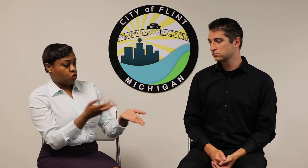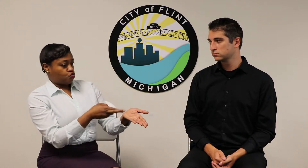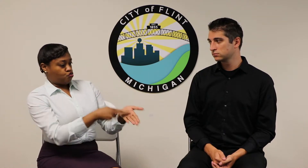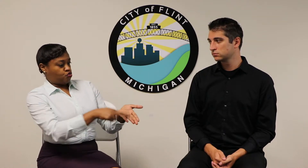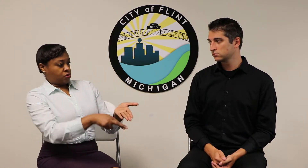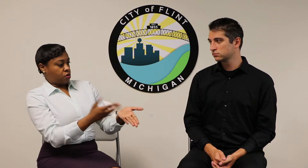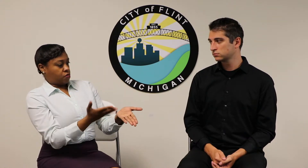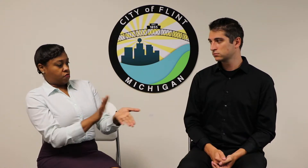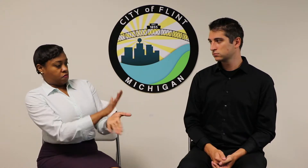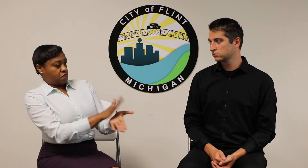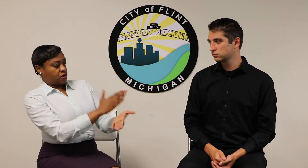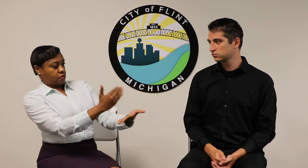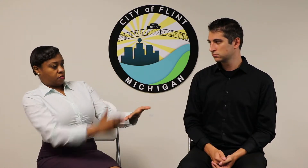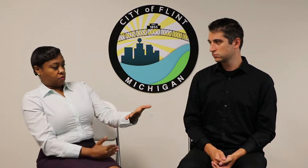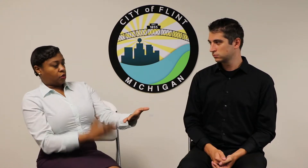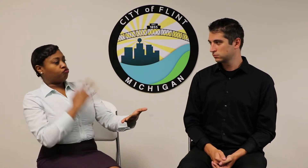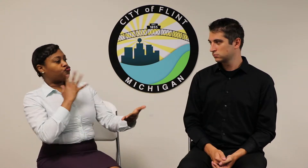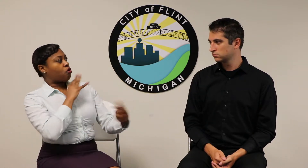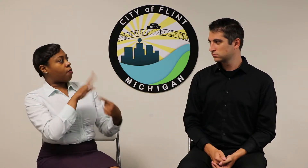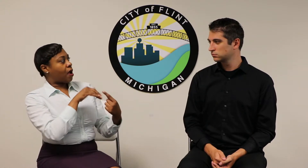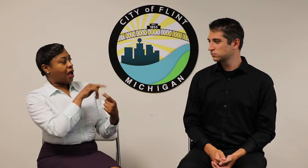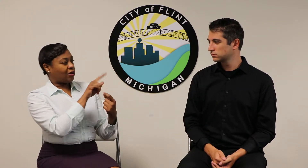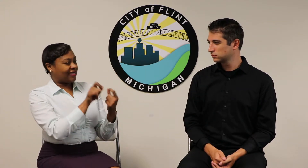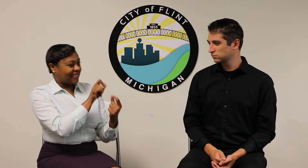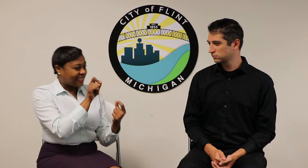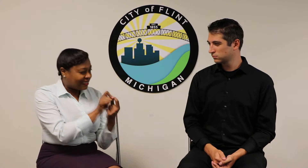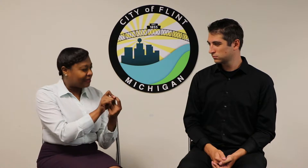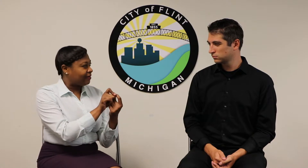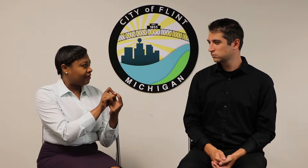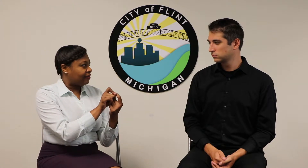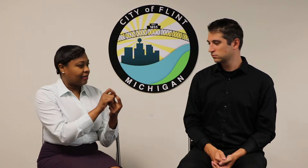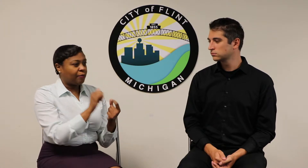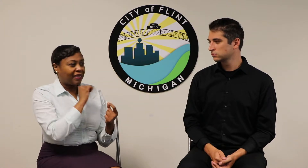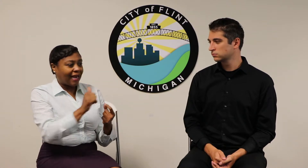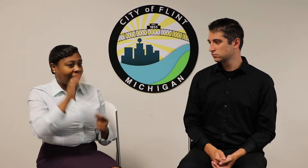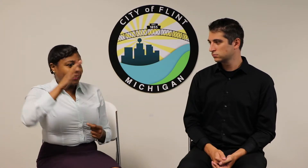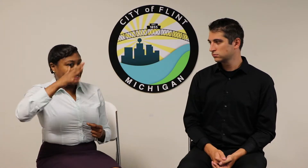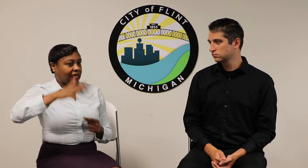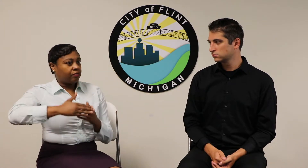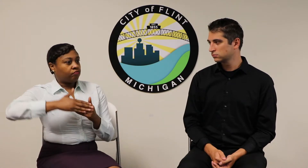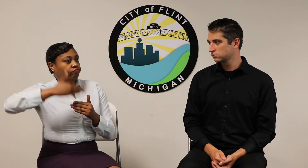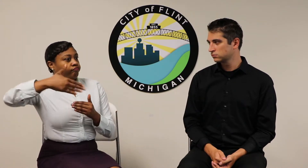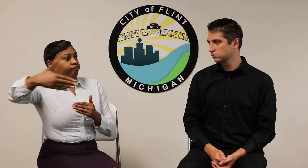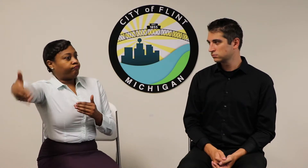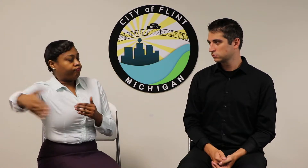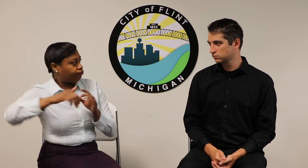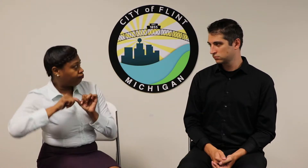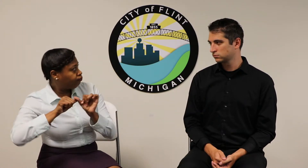but we don't usually look at the chronic, low dose poisoning or exposures,